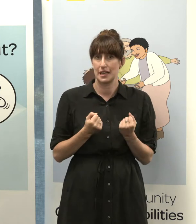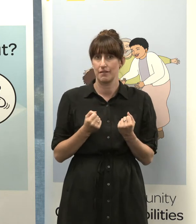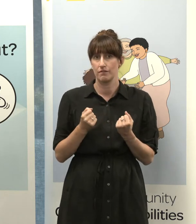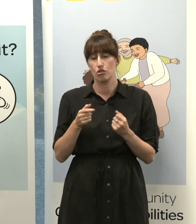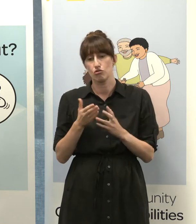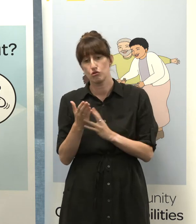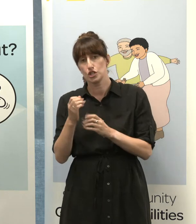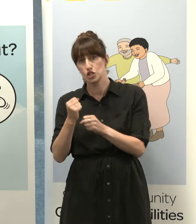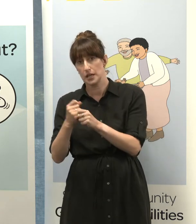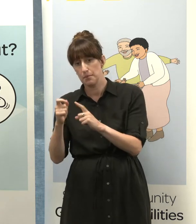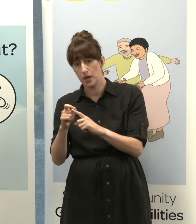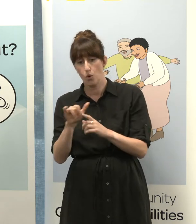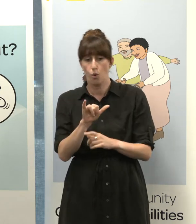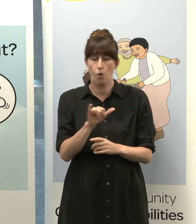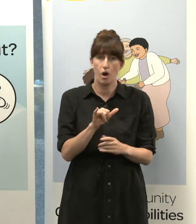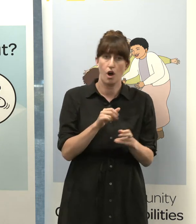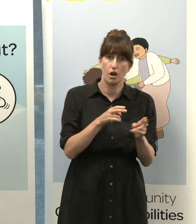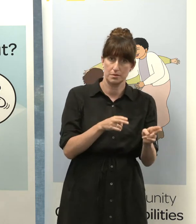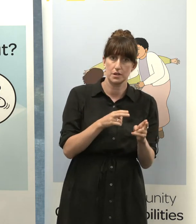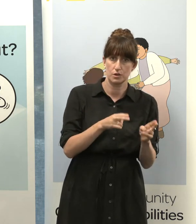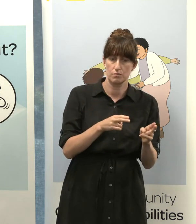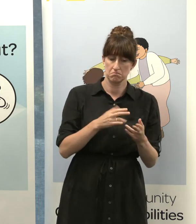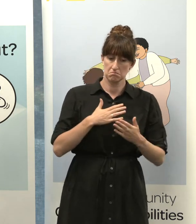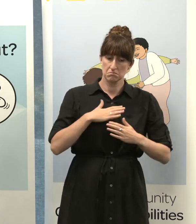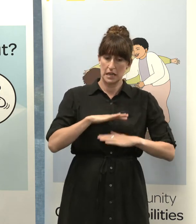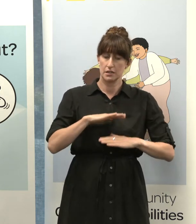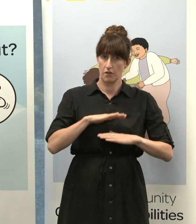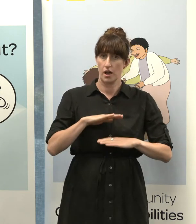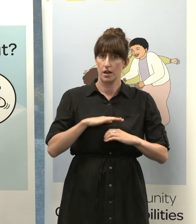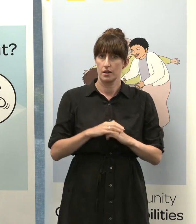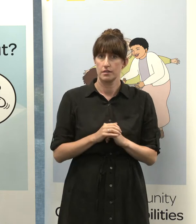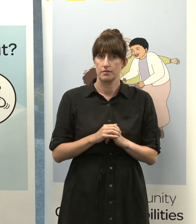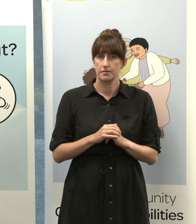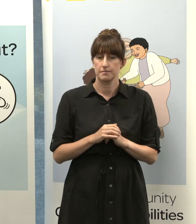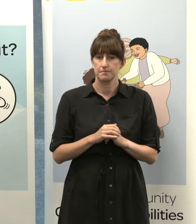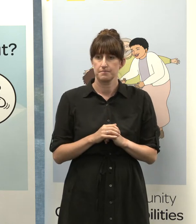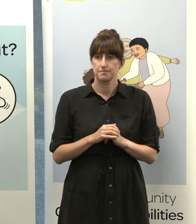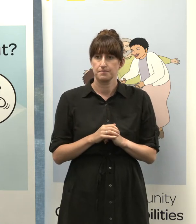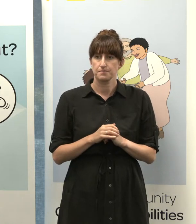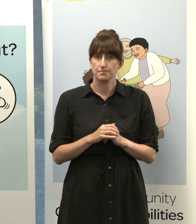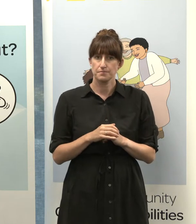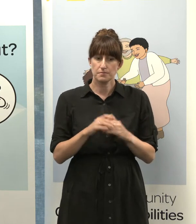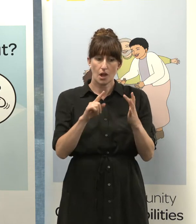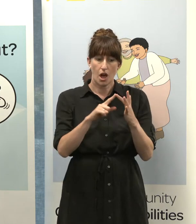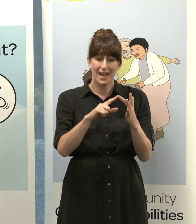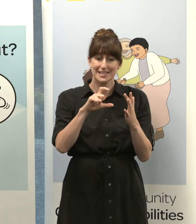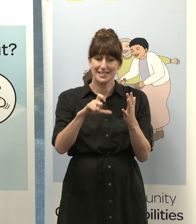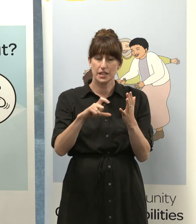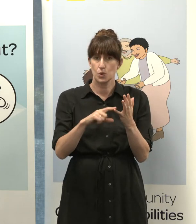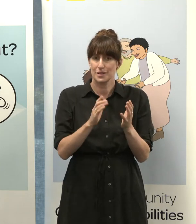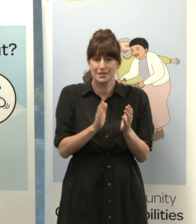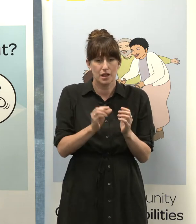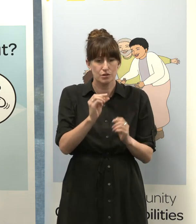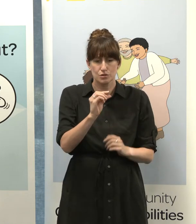people are getting the care they need whether in the community, through GPs, or the